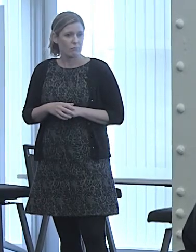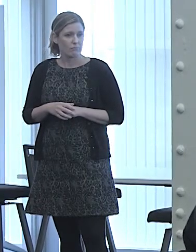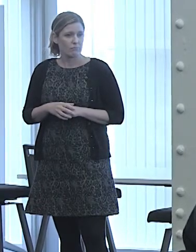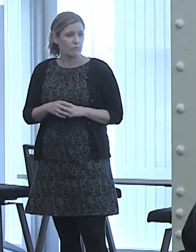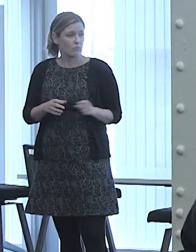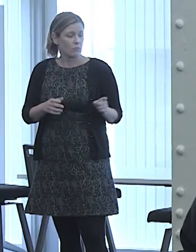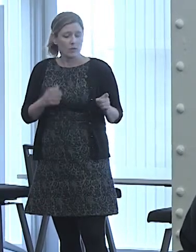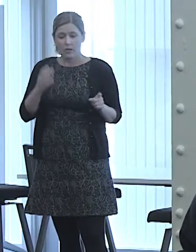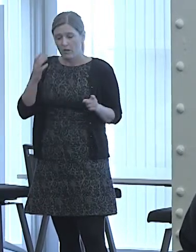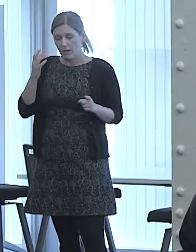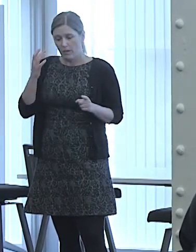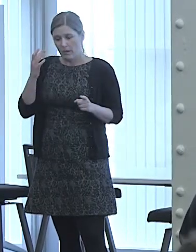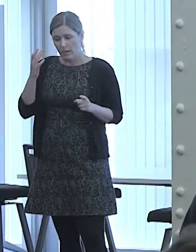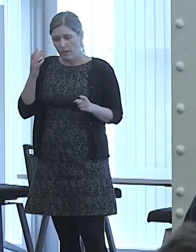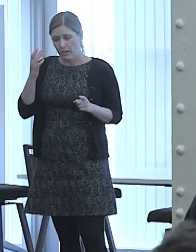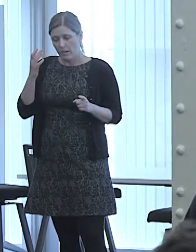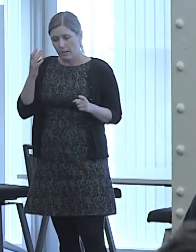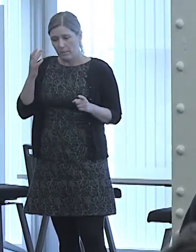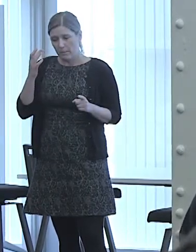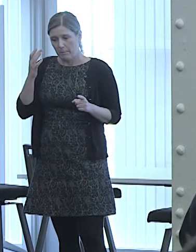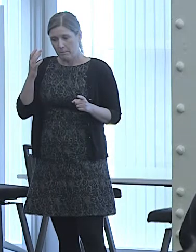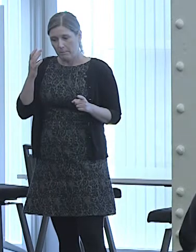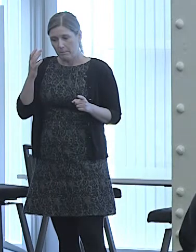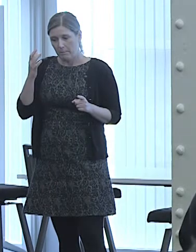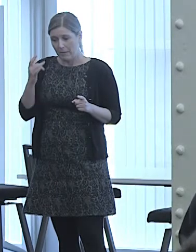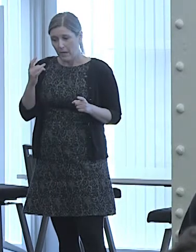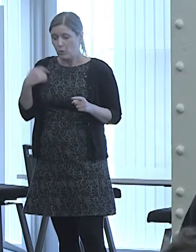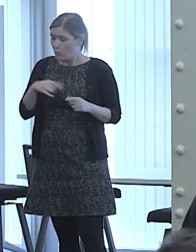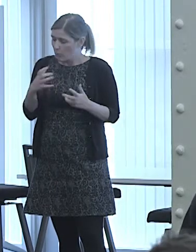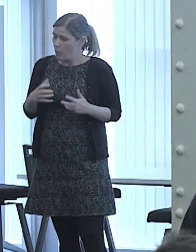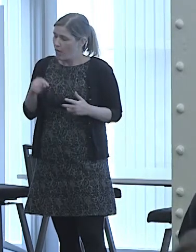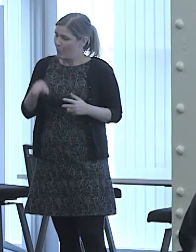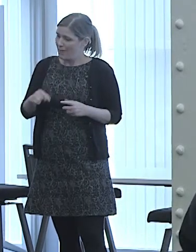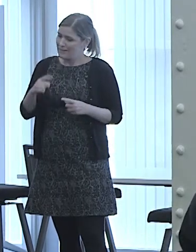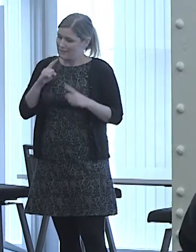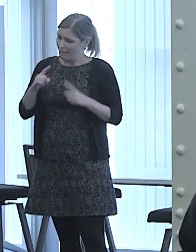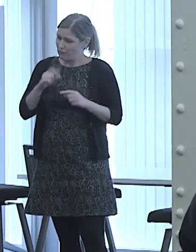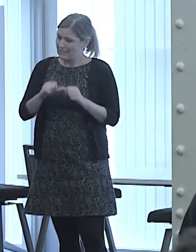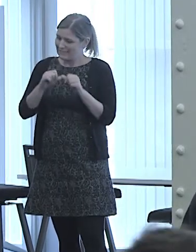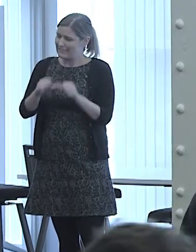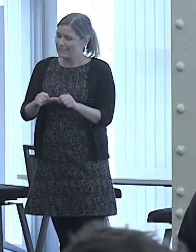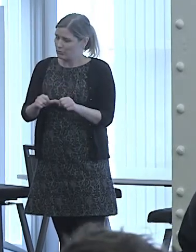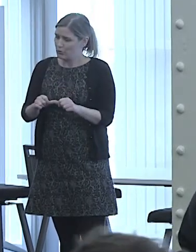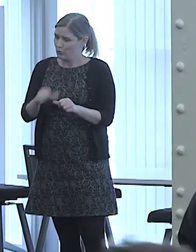Because we would like to have this conversation continue far beyond after this event